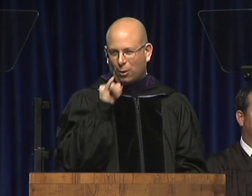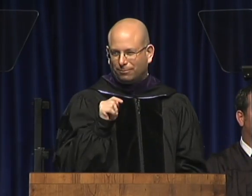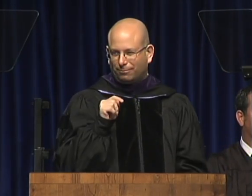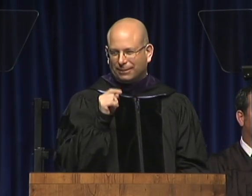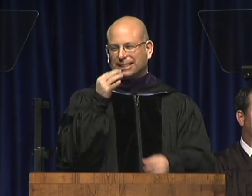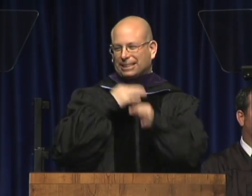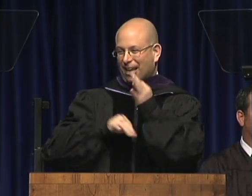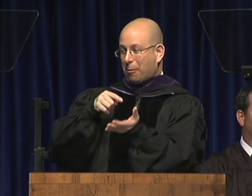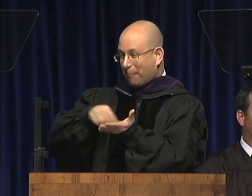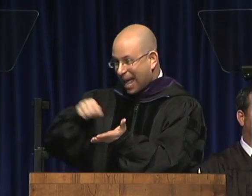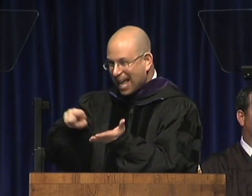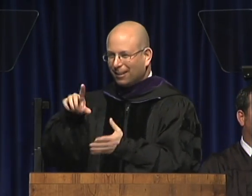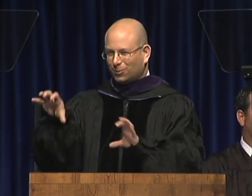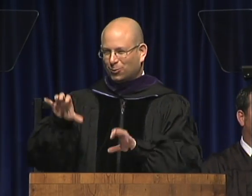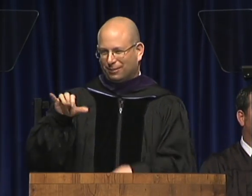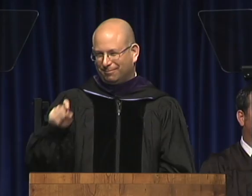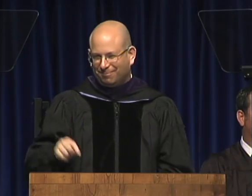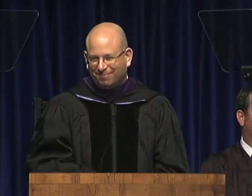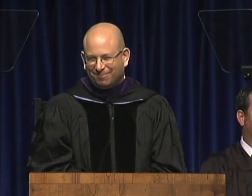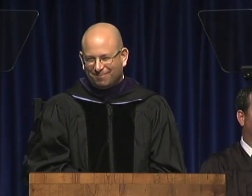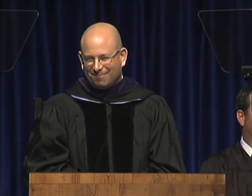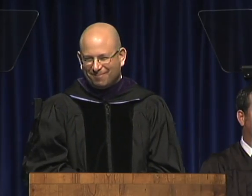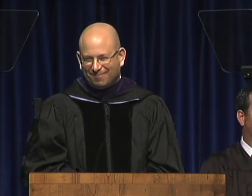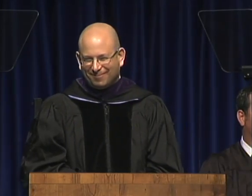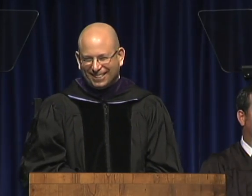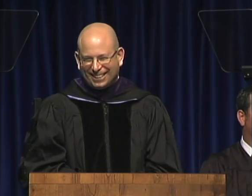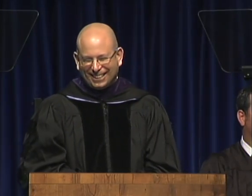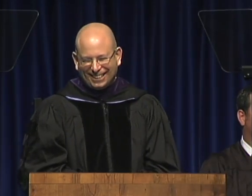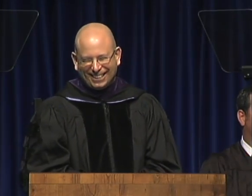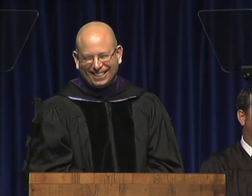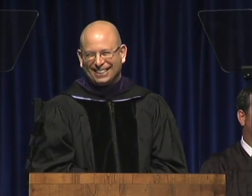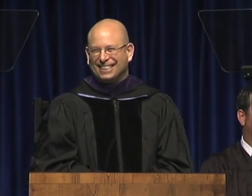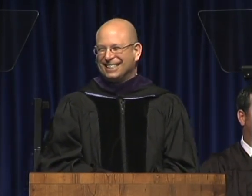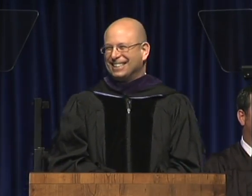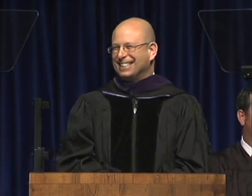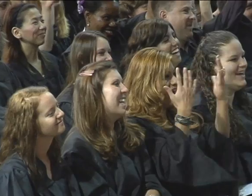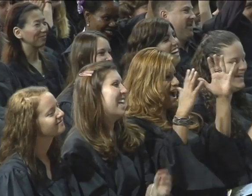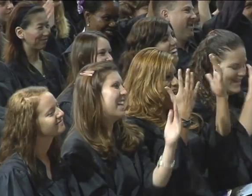But once you go to the working world you get paid to do all of that instead of paying to do all that.